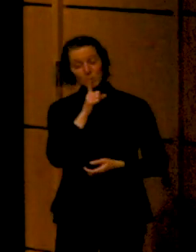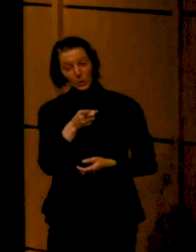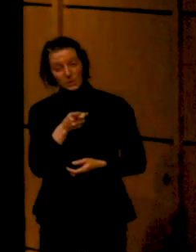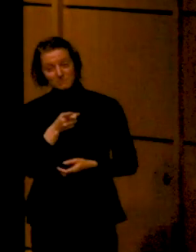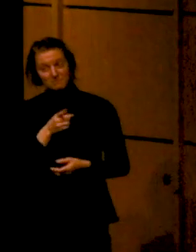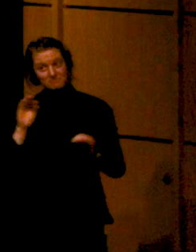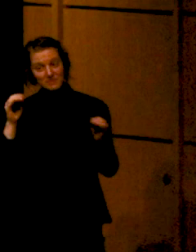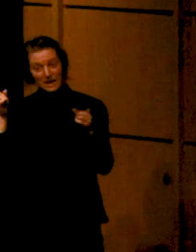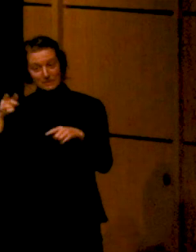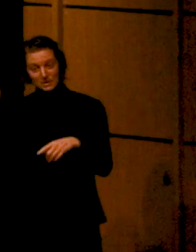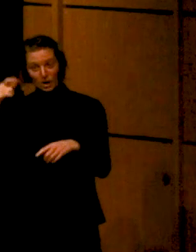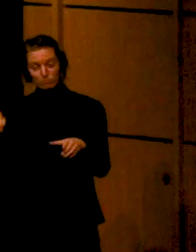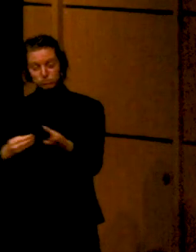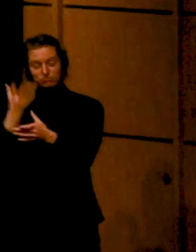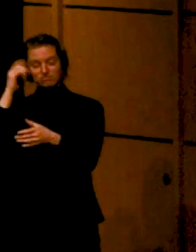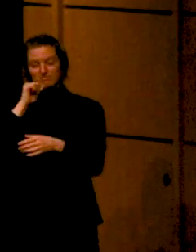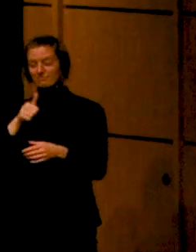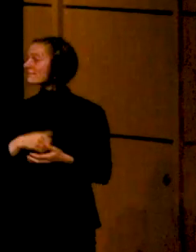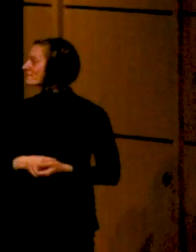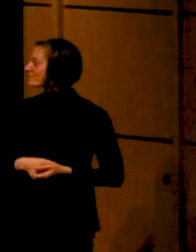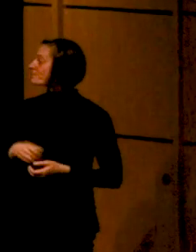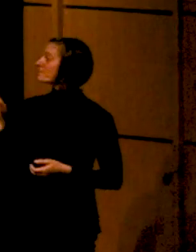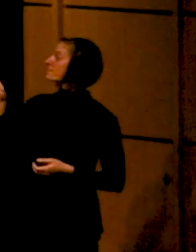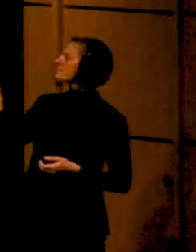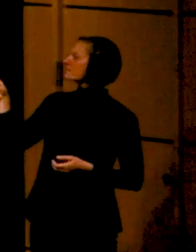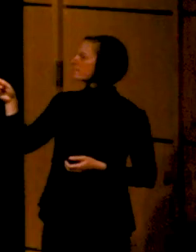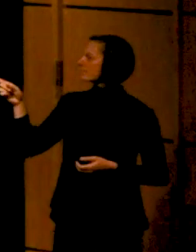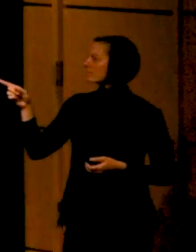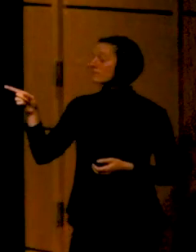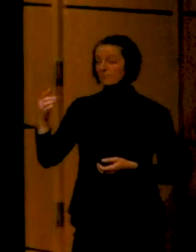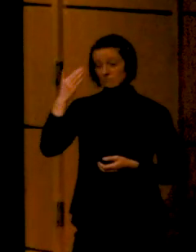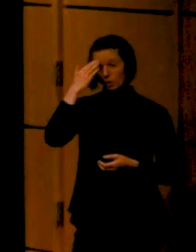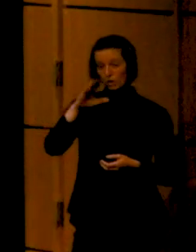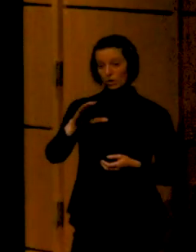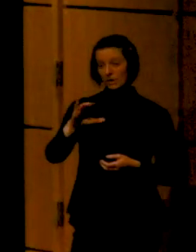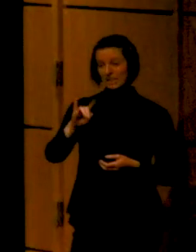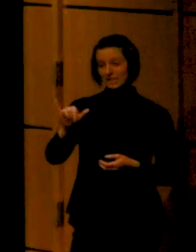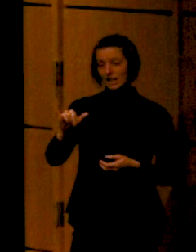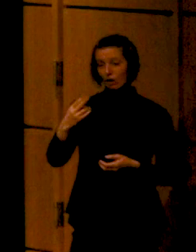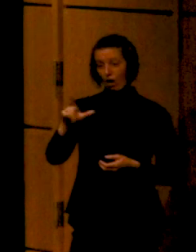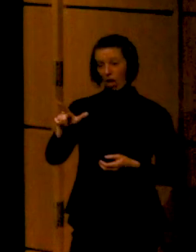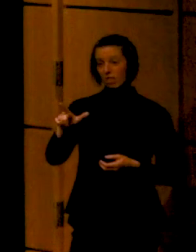This wonderful painting normally resides in a conference room in City Hall, so very few people get to see it.